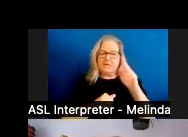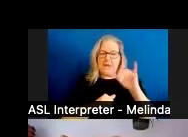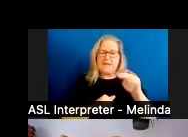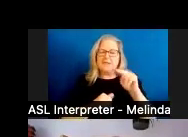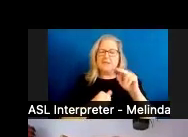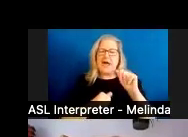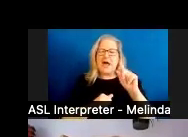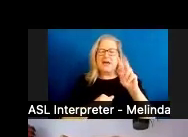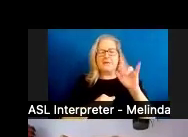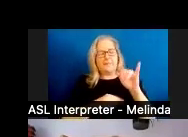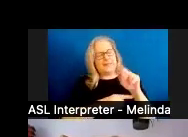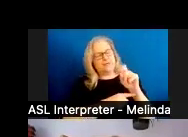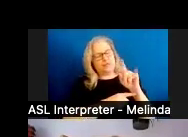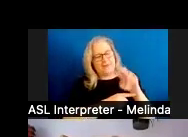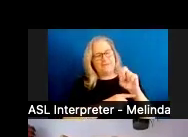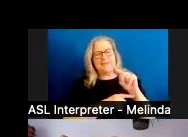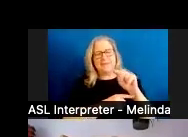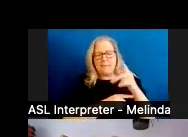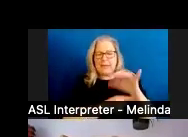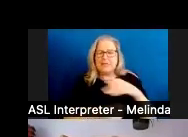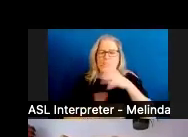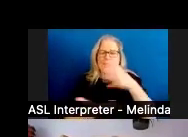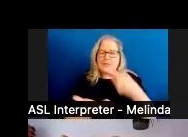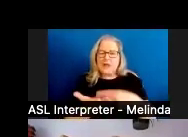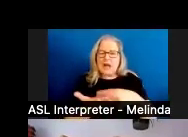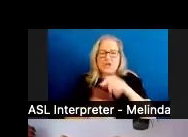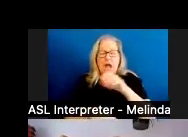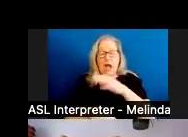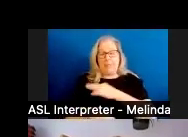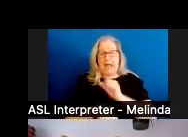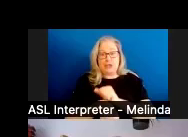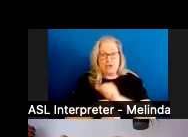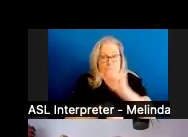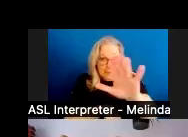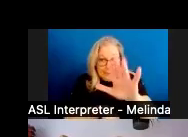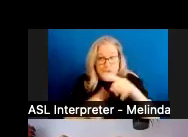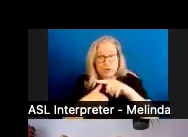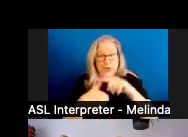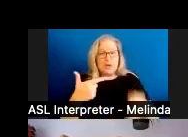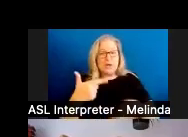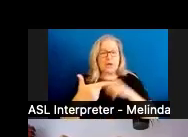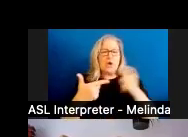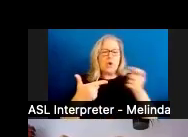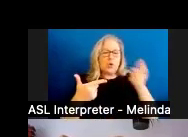We're going to have a discussion on application submission. We're going to have a quick discussion on changes